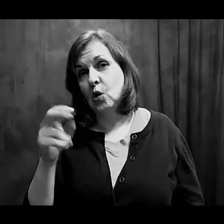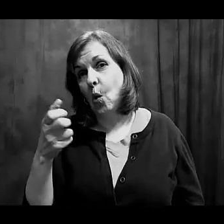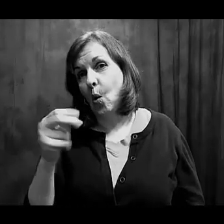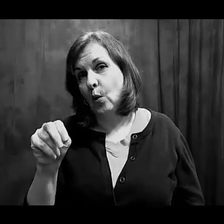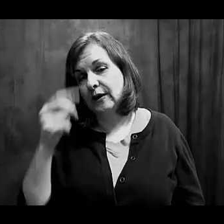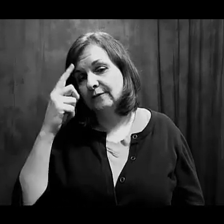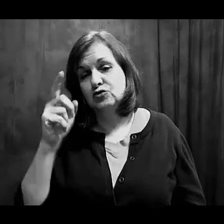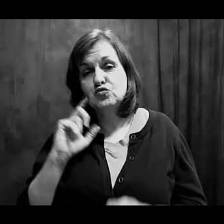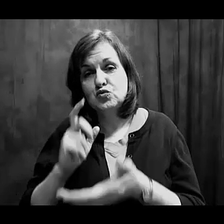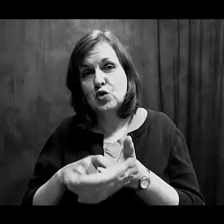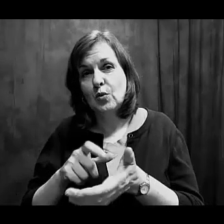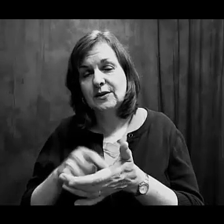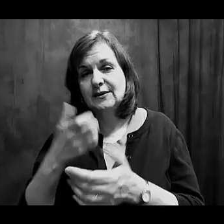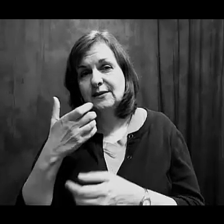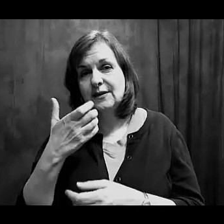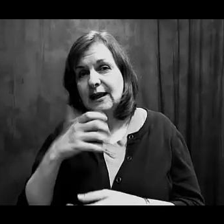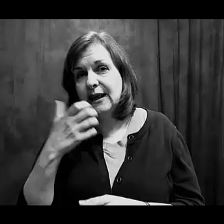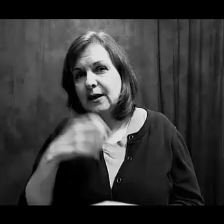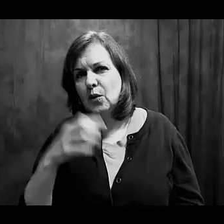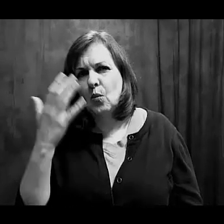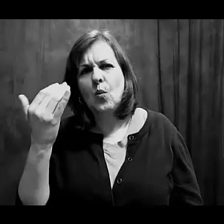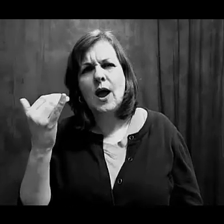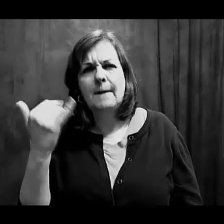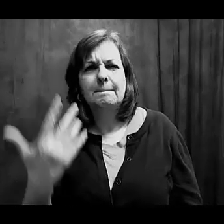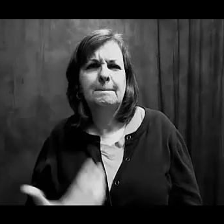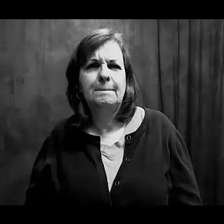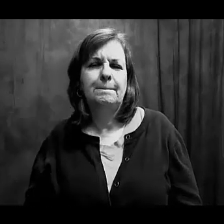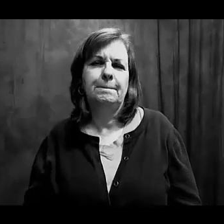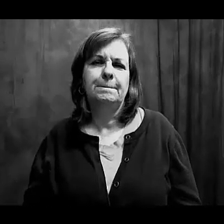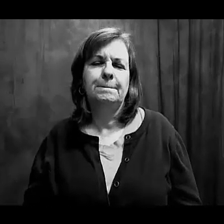Why??